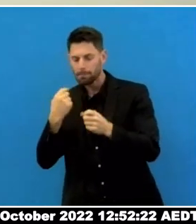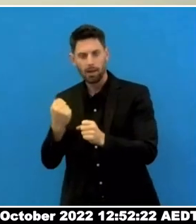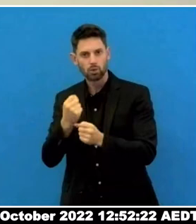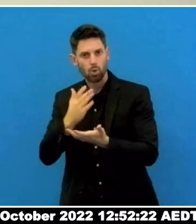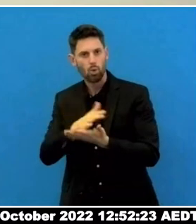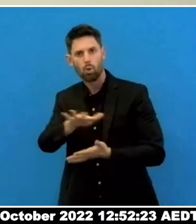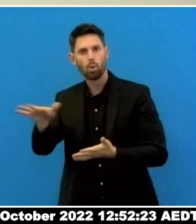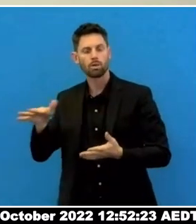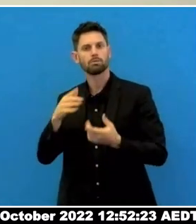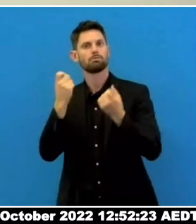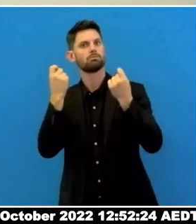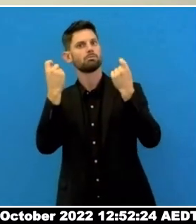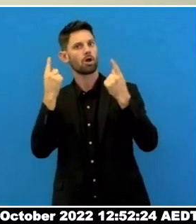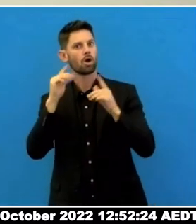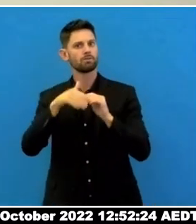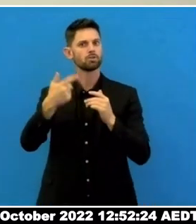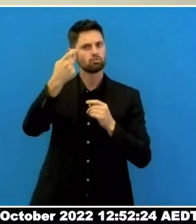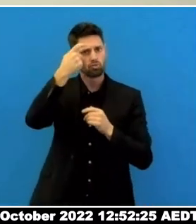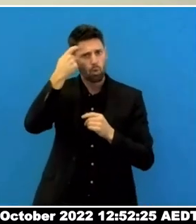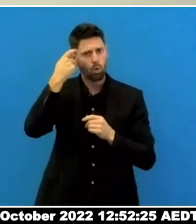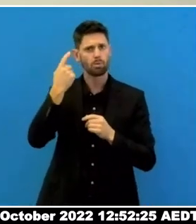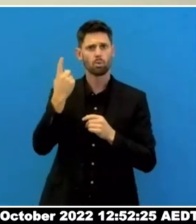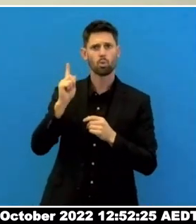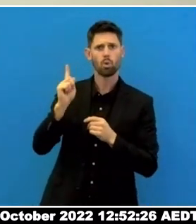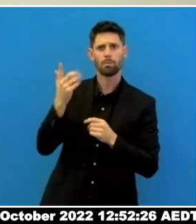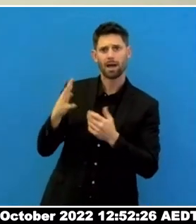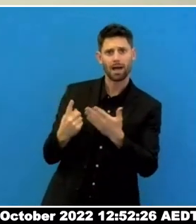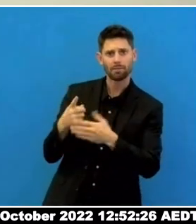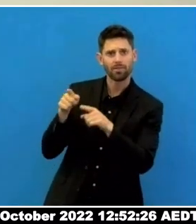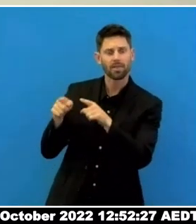they may have experienced and strategies that may assist